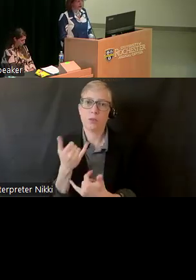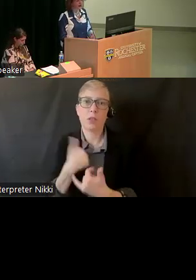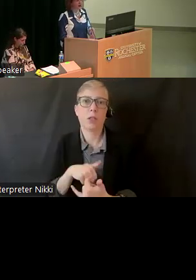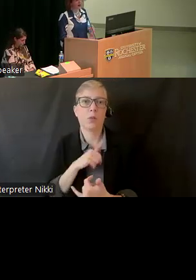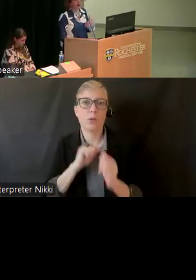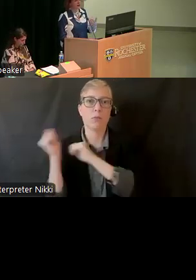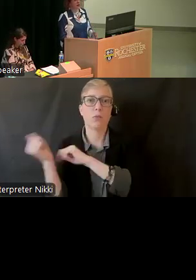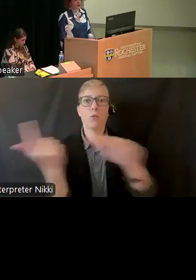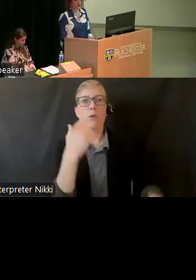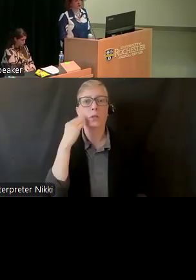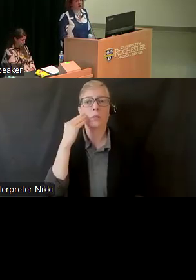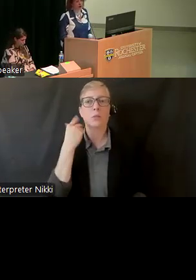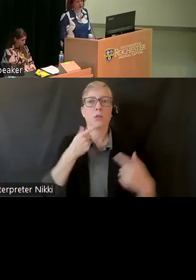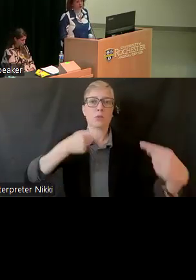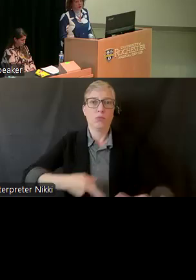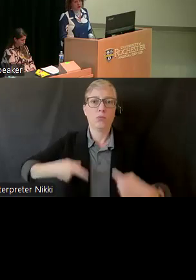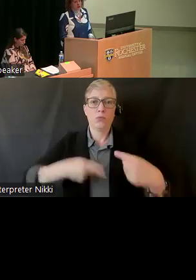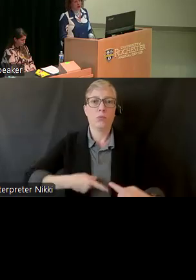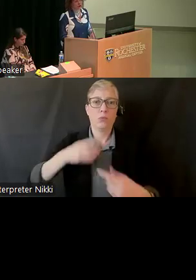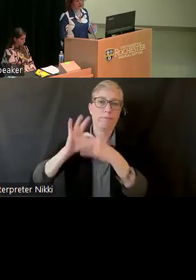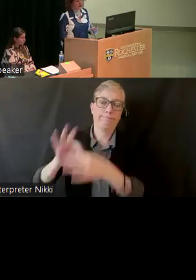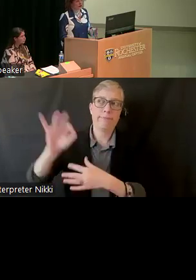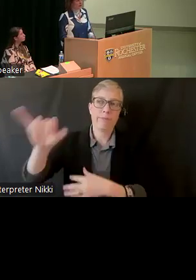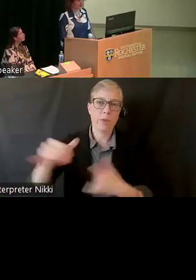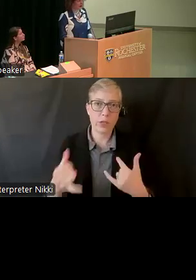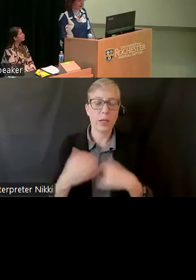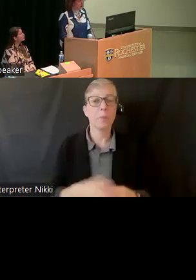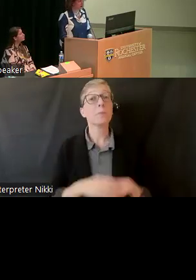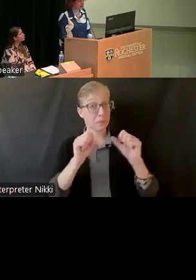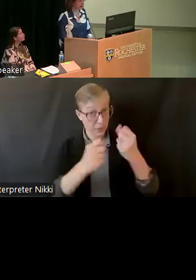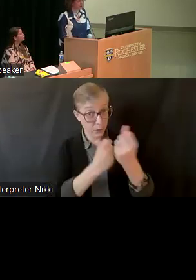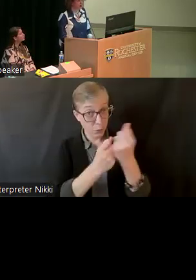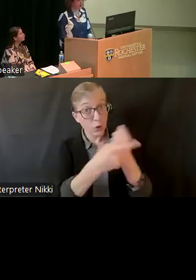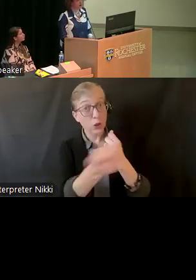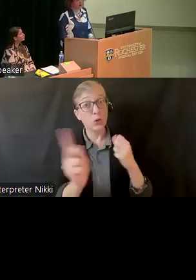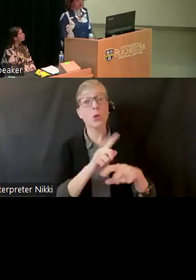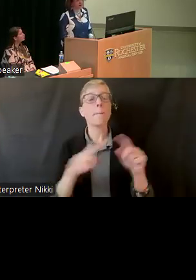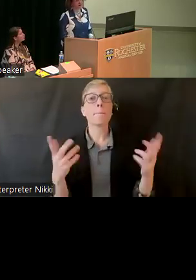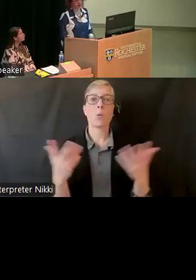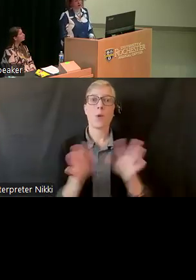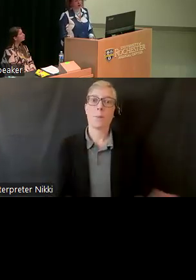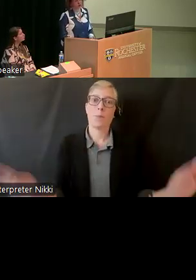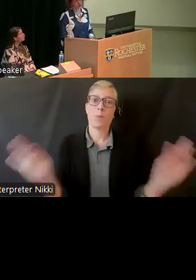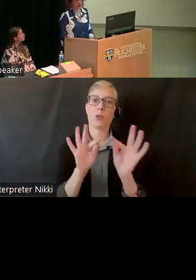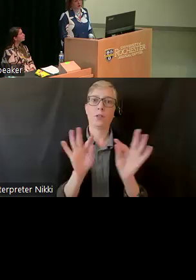but I can help to support you but it's really the commitment that each and every one of you has to